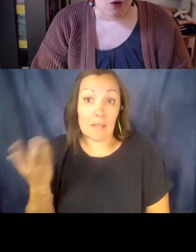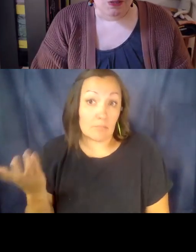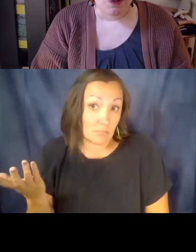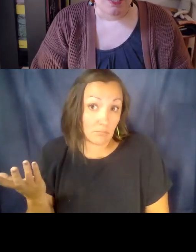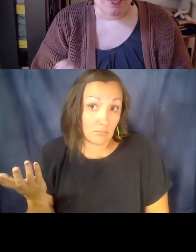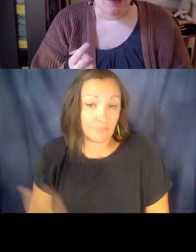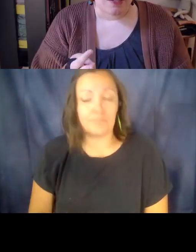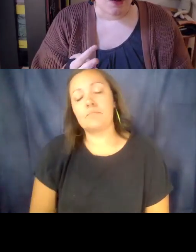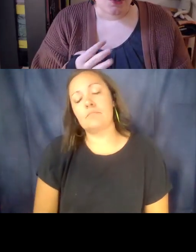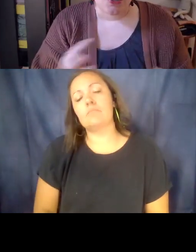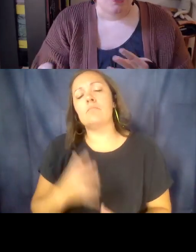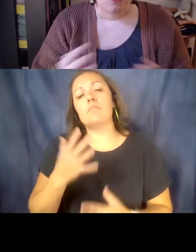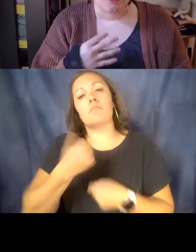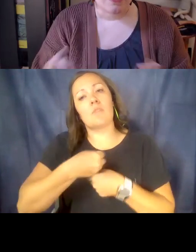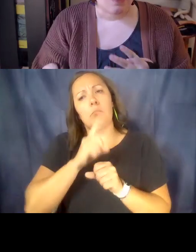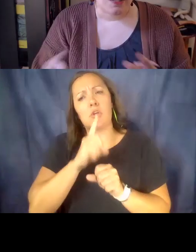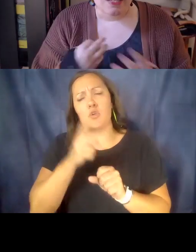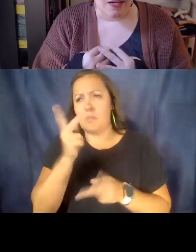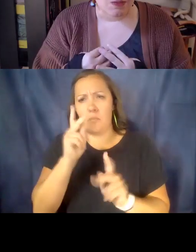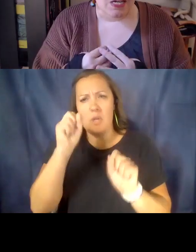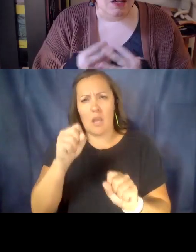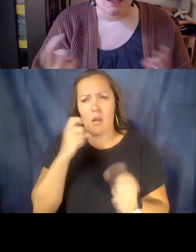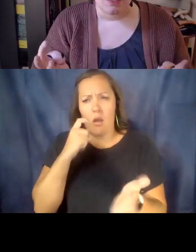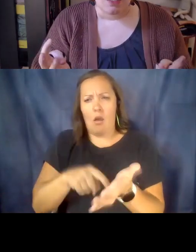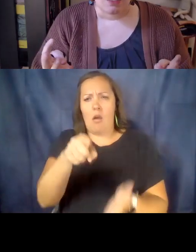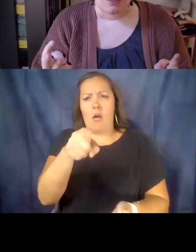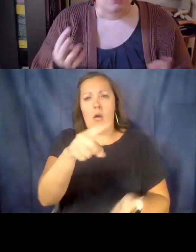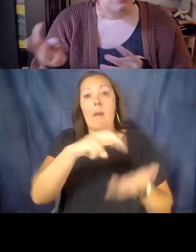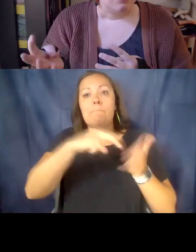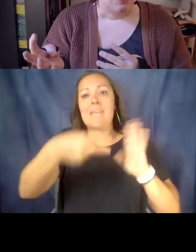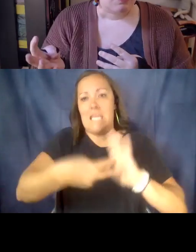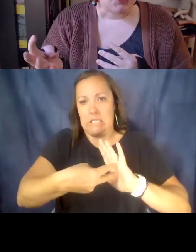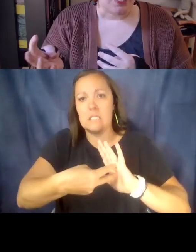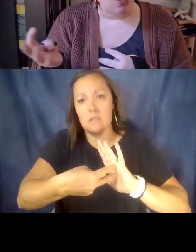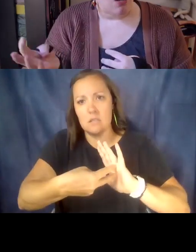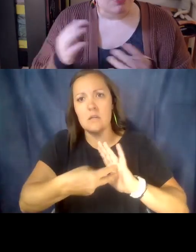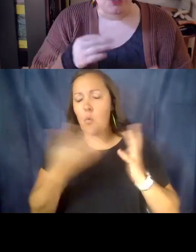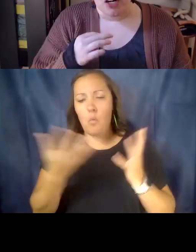people can distinguish what are the settings and what do they mean, am I turning it on or